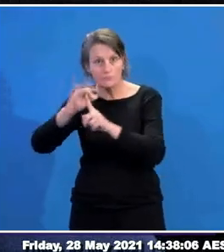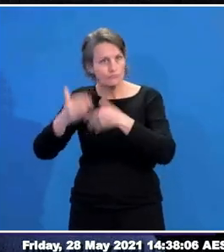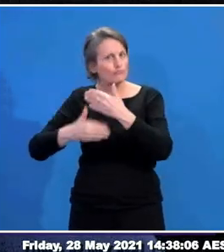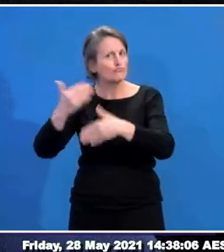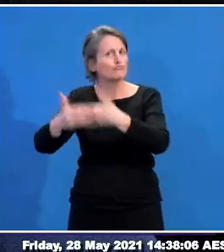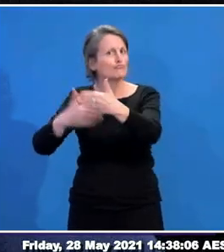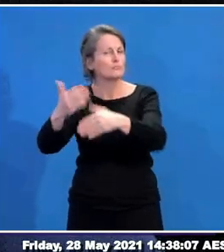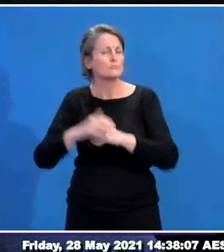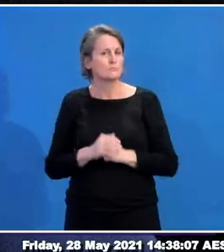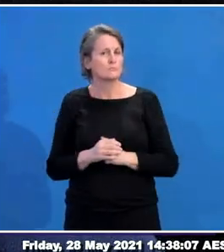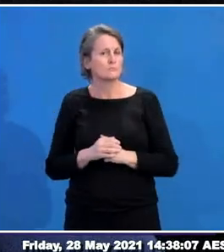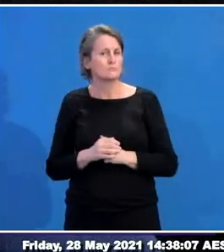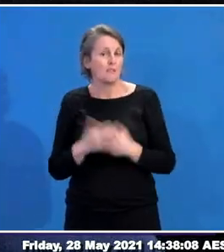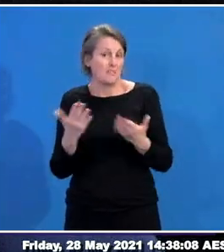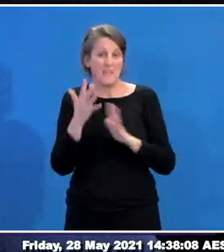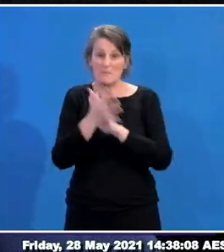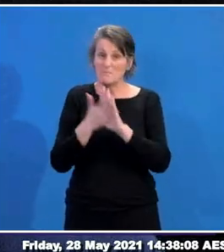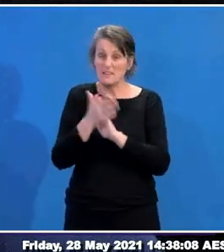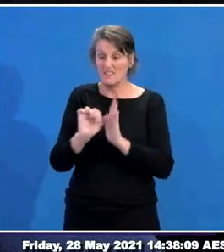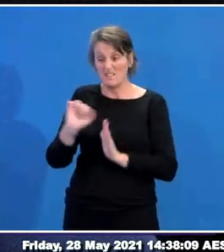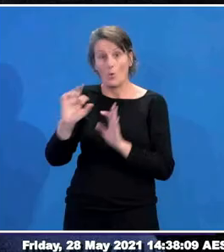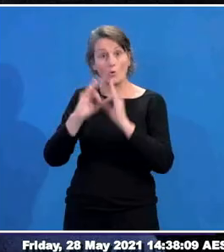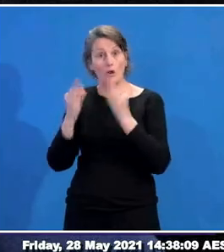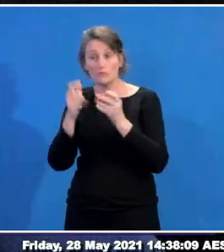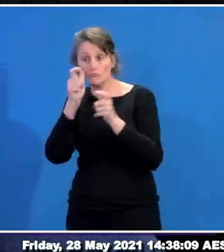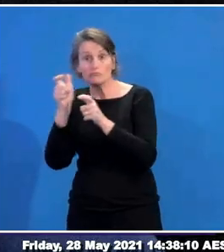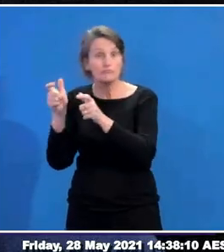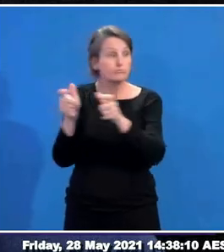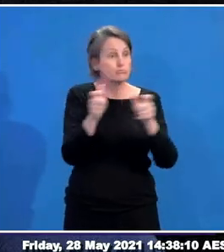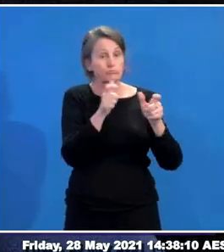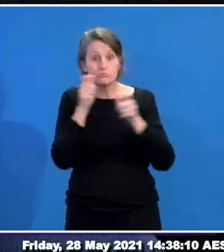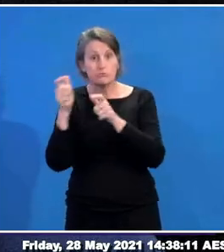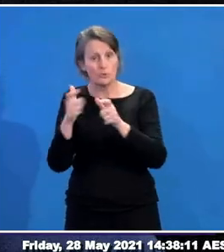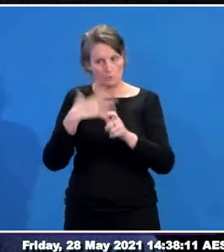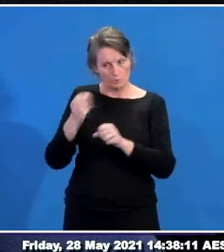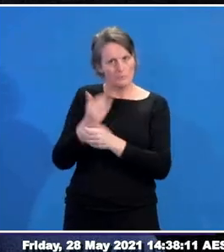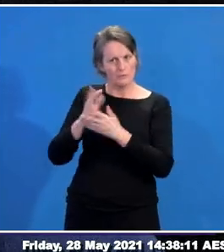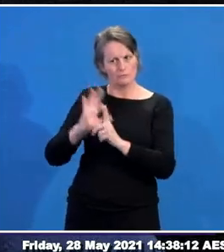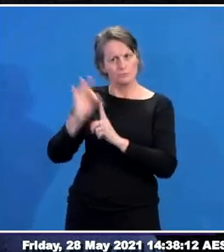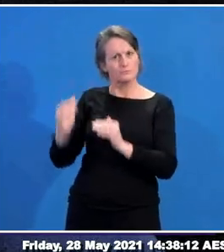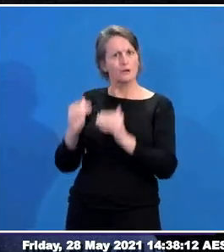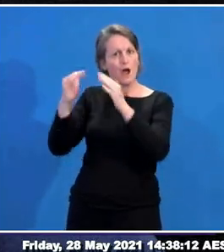things that relates to the governance of organisations that providing supports.